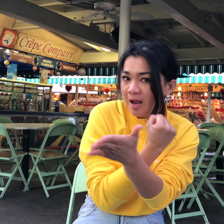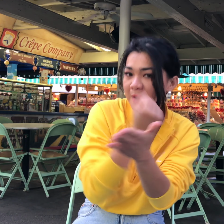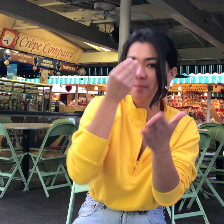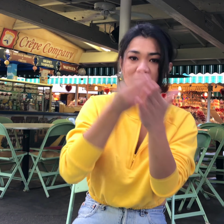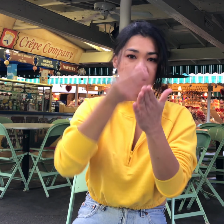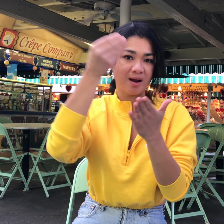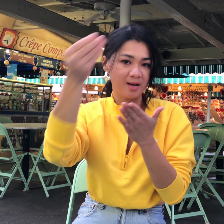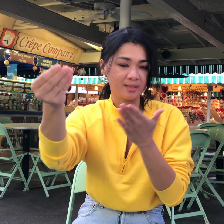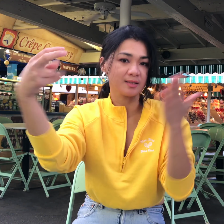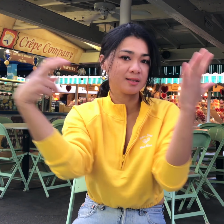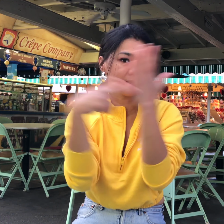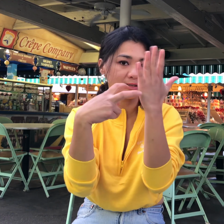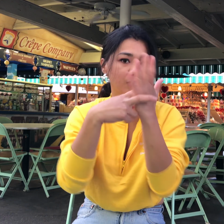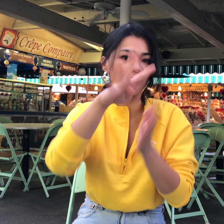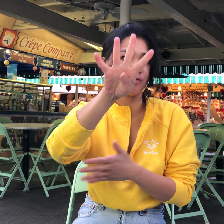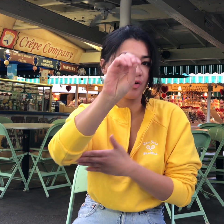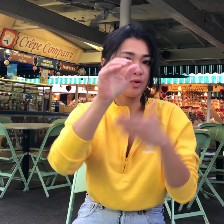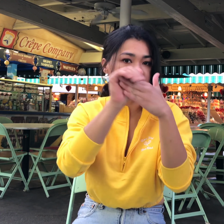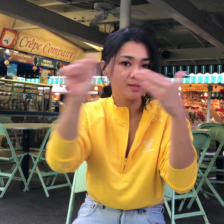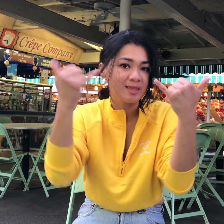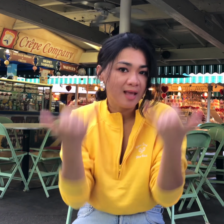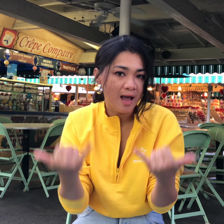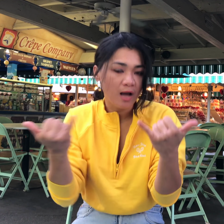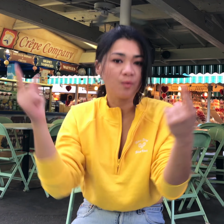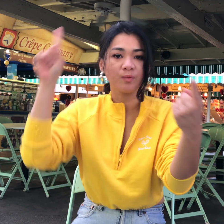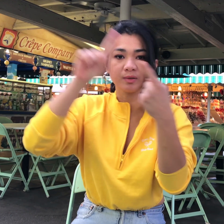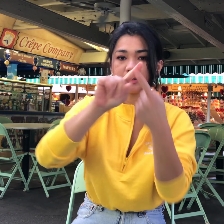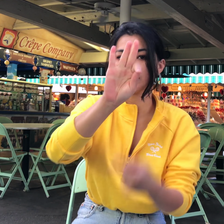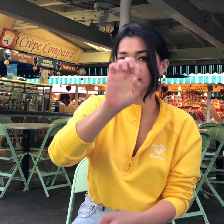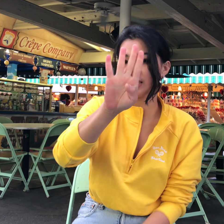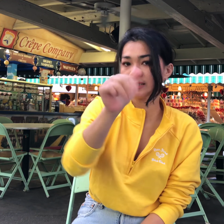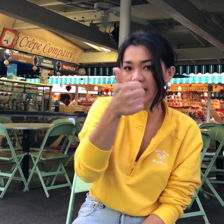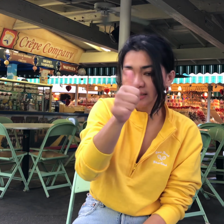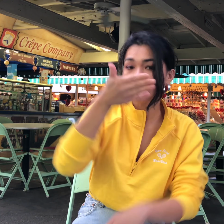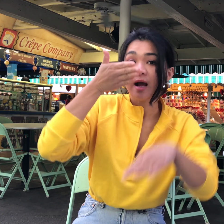Don't forget to buy your ticket for $40 now to February 10th.